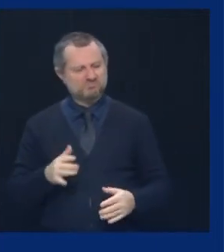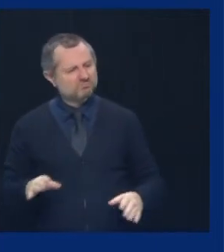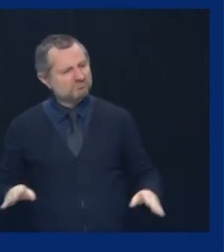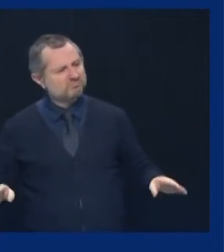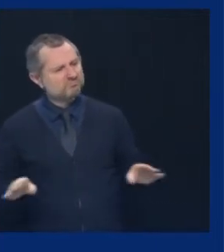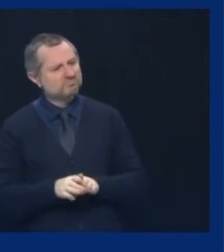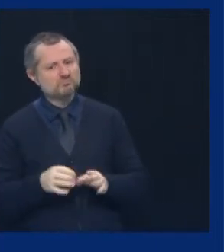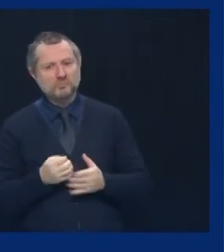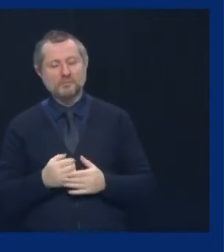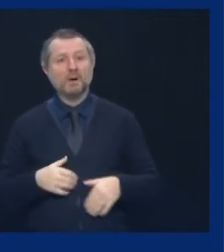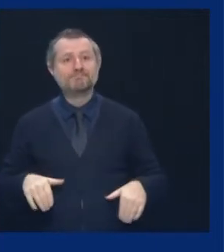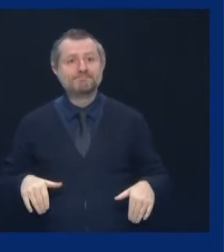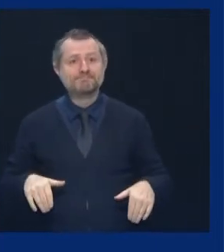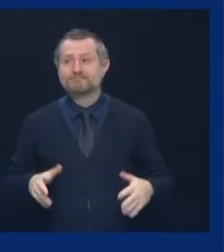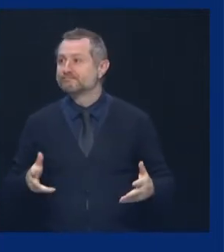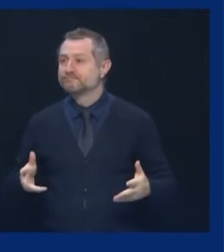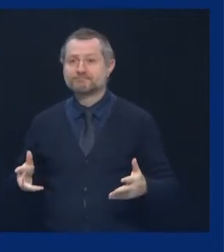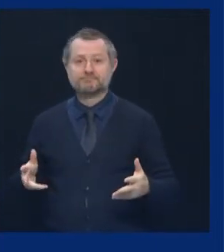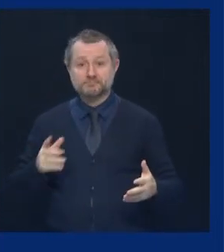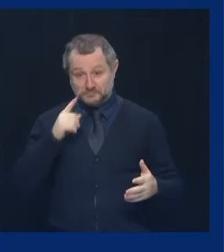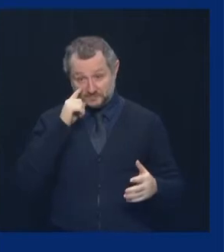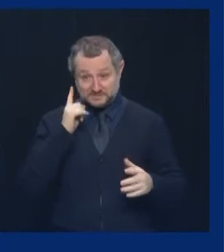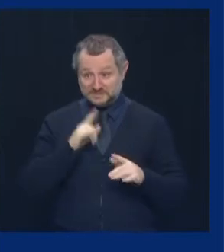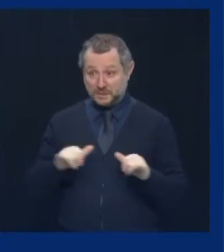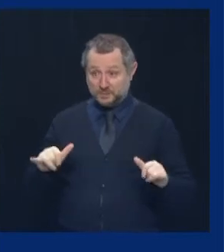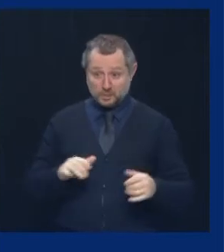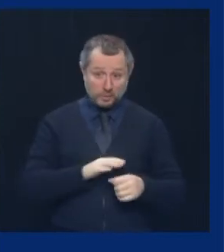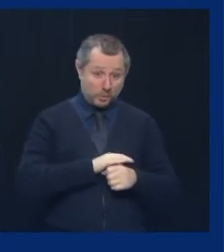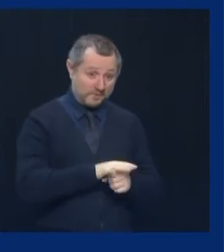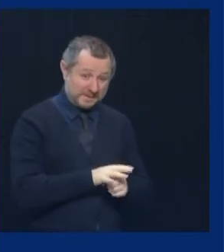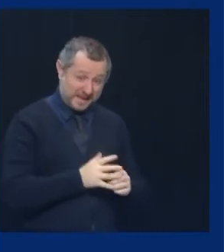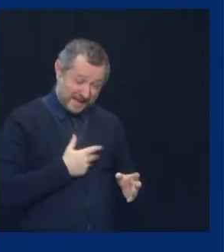YOU HAVE AN ECONOMY THAT IS